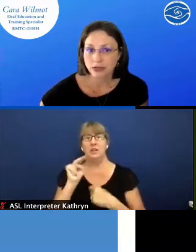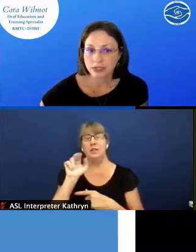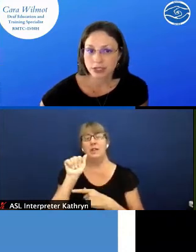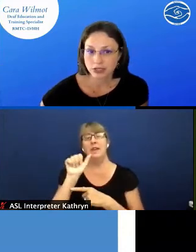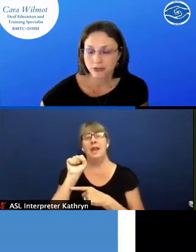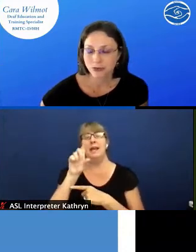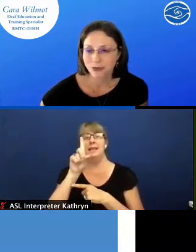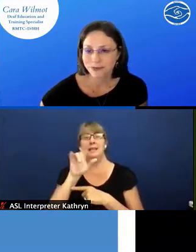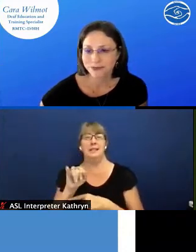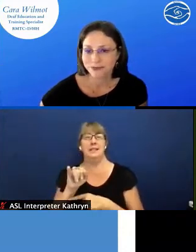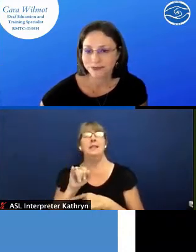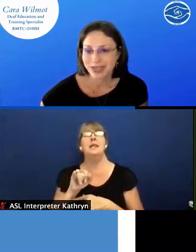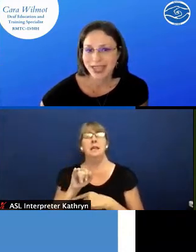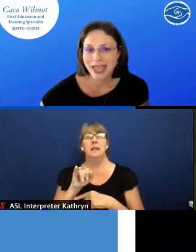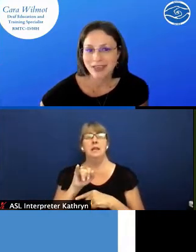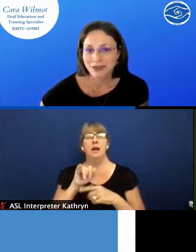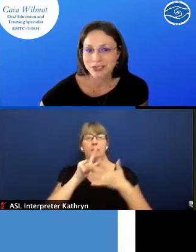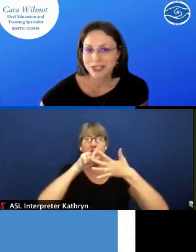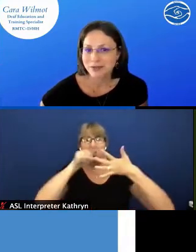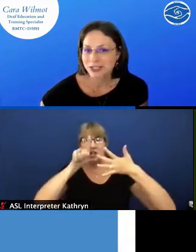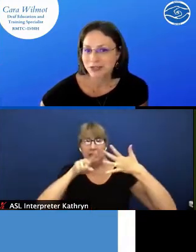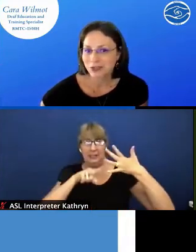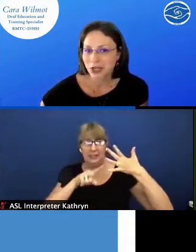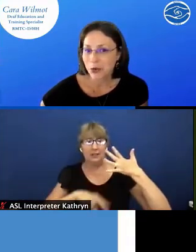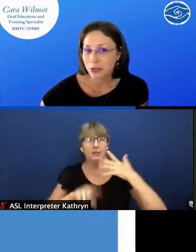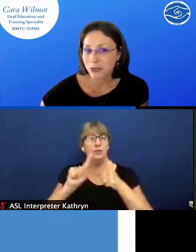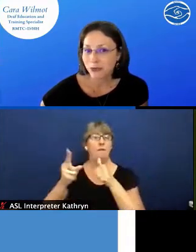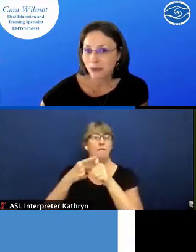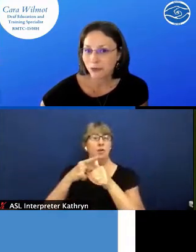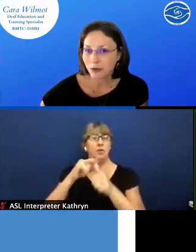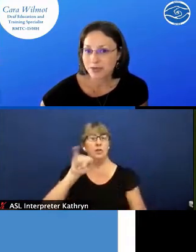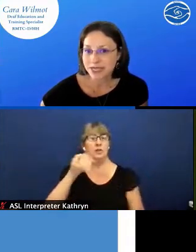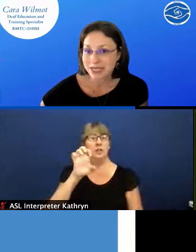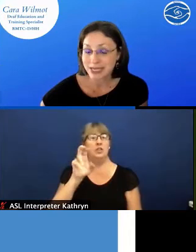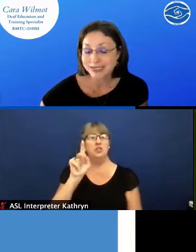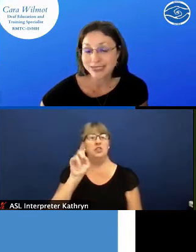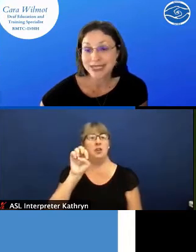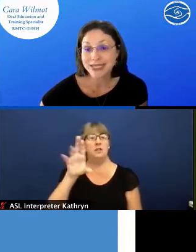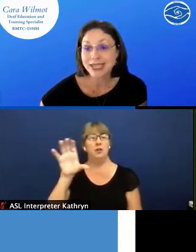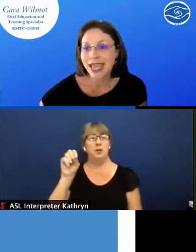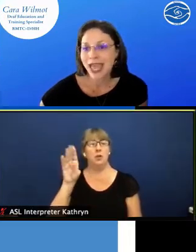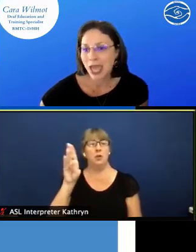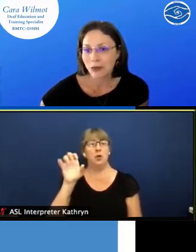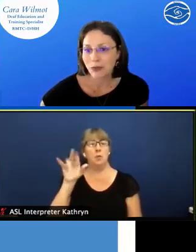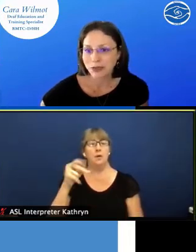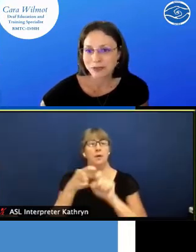leadership role. And first up is Jennifer Coburn from BESE, and we welcome you,